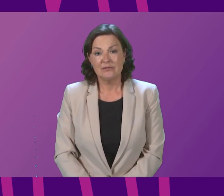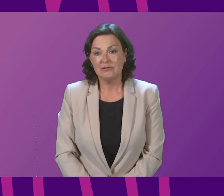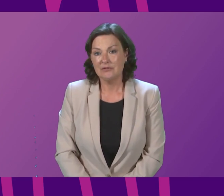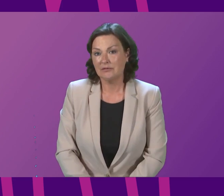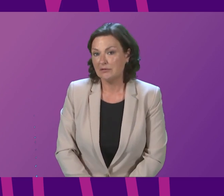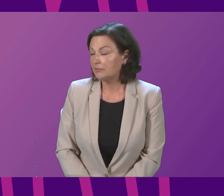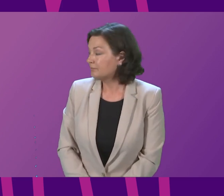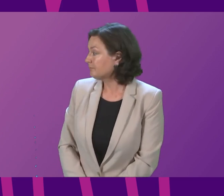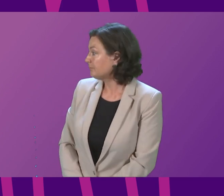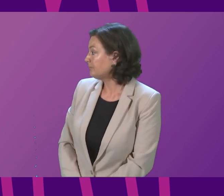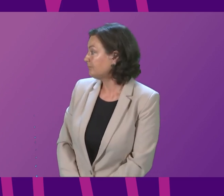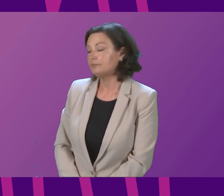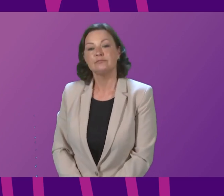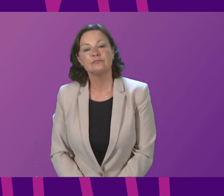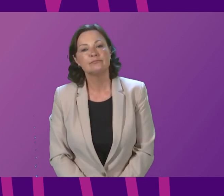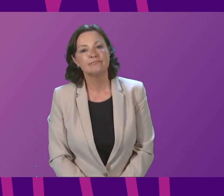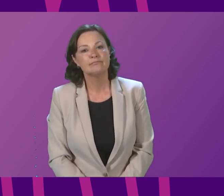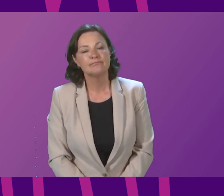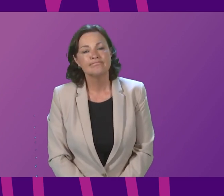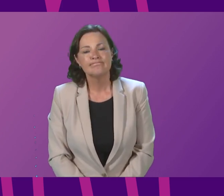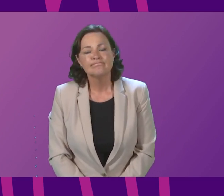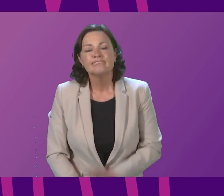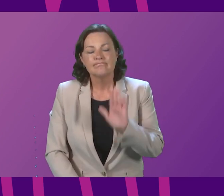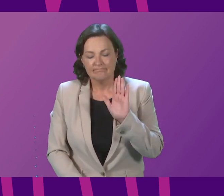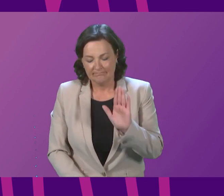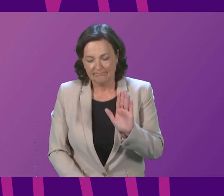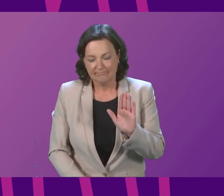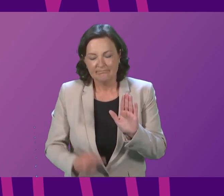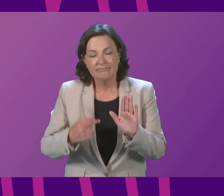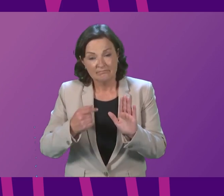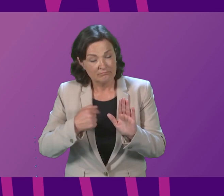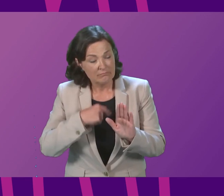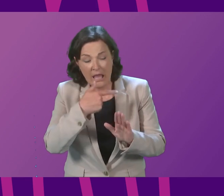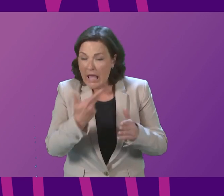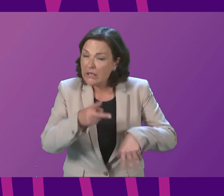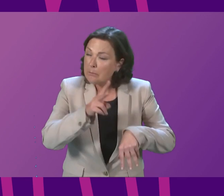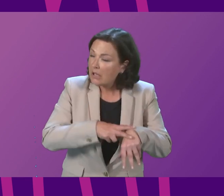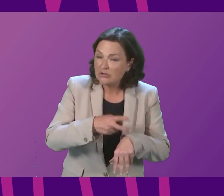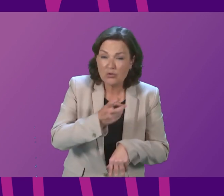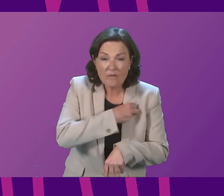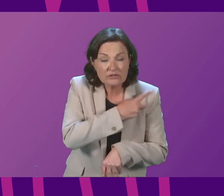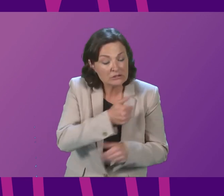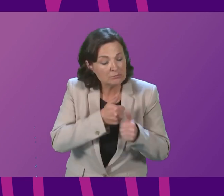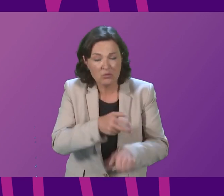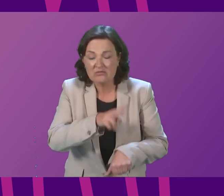I pay tribute to police officers and support staff across the country, whose service is